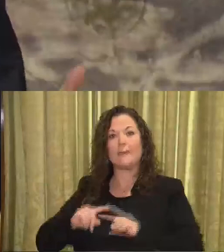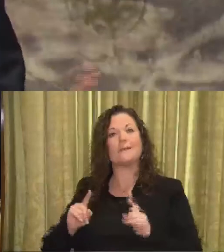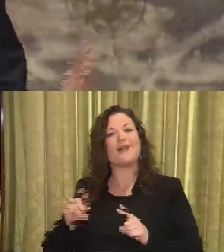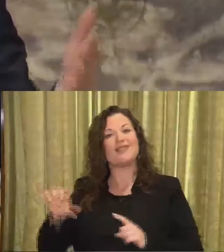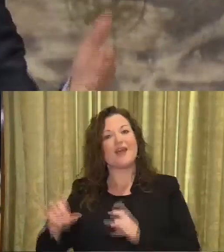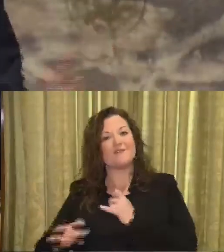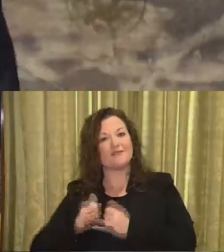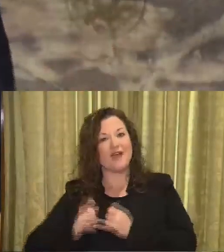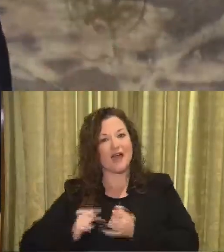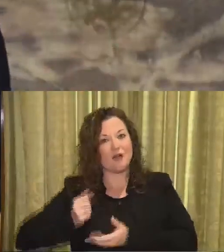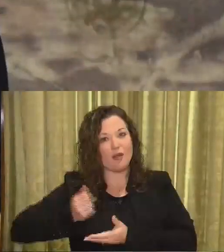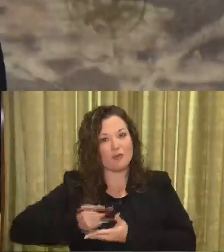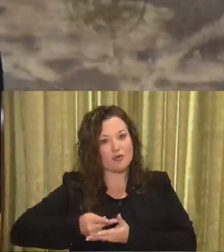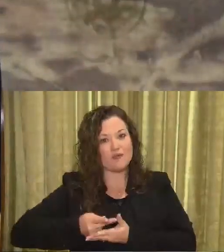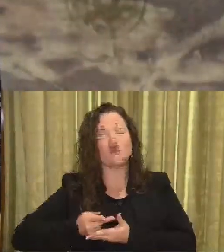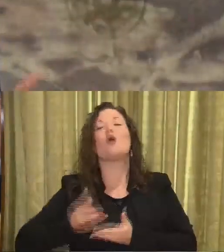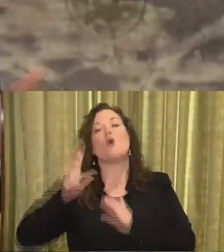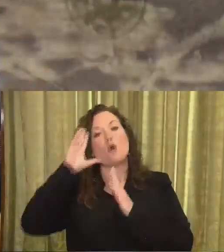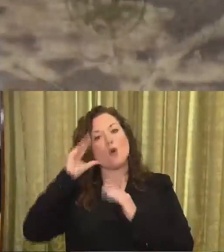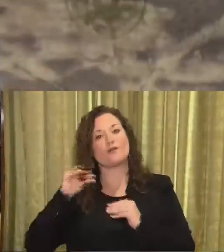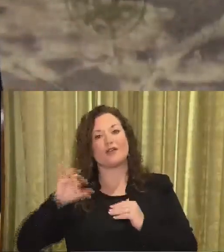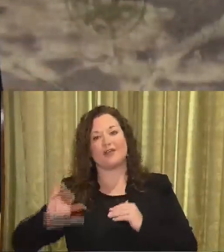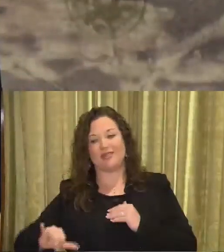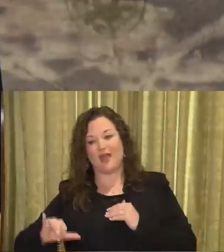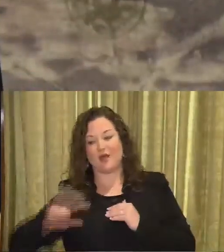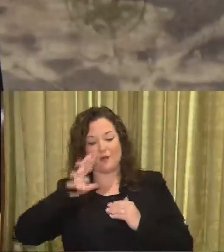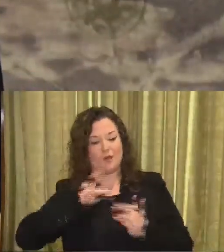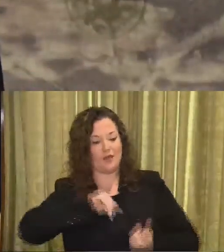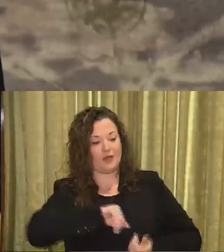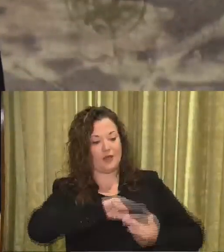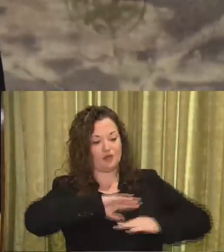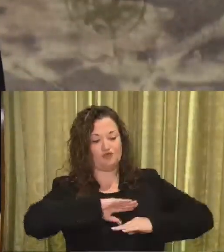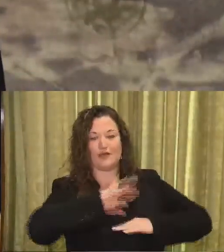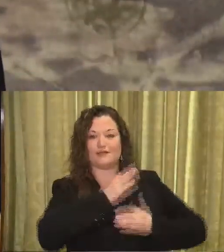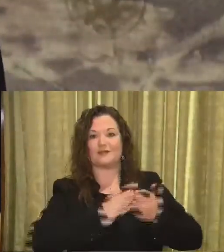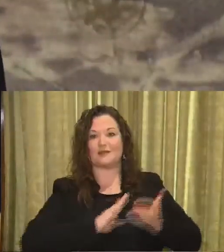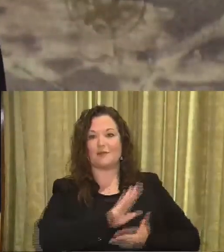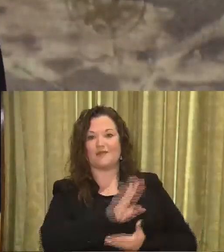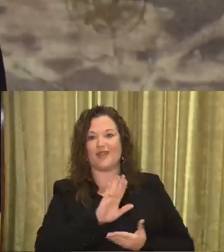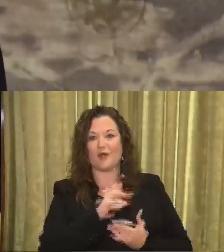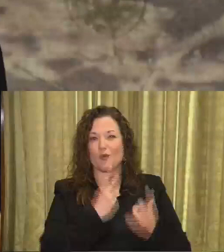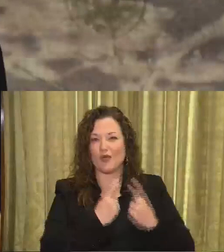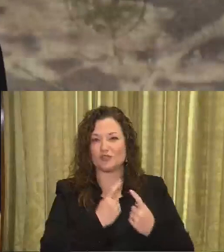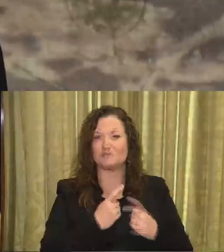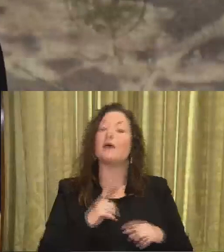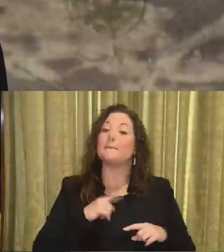Hopefully that addresses some of the questions, but is, as some of the national experts have talked about.